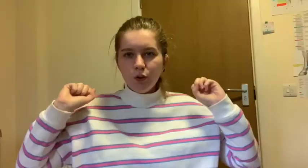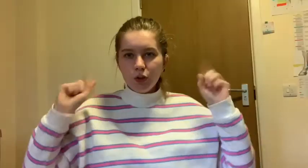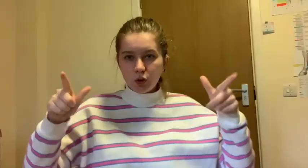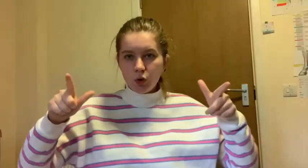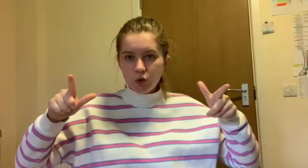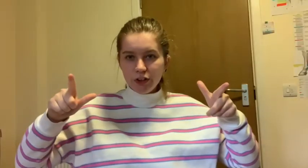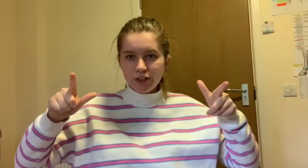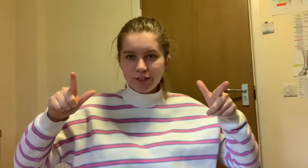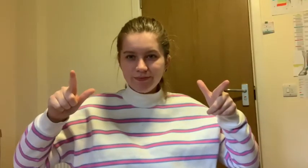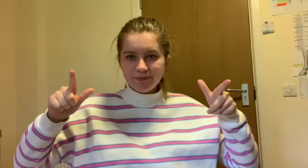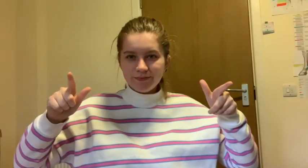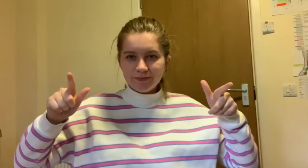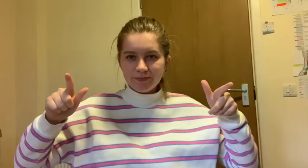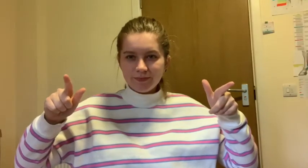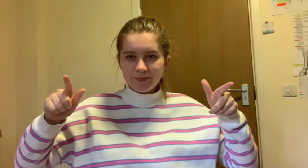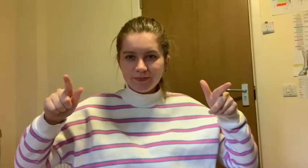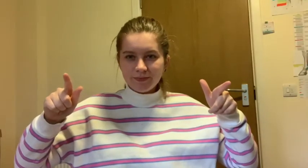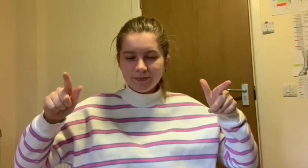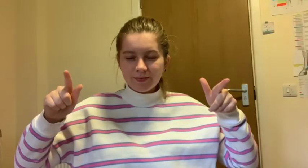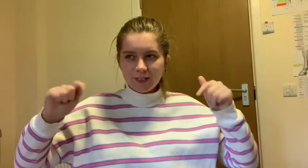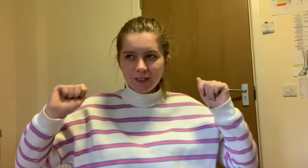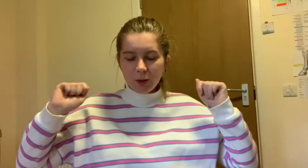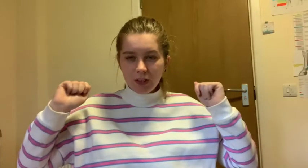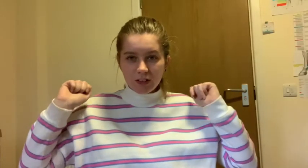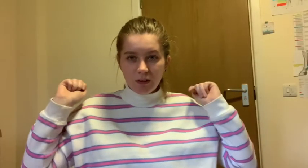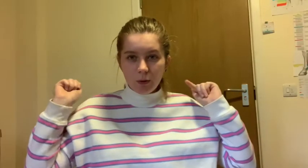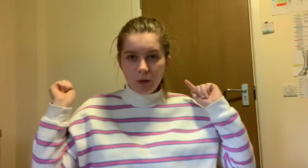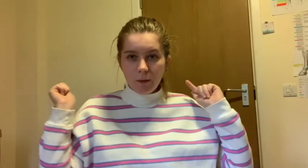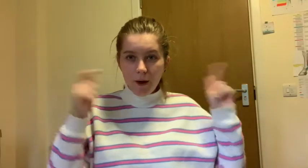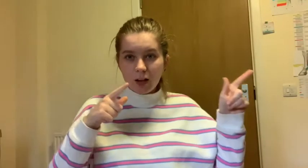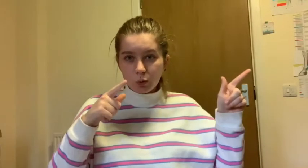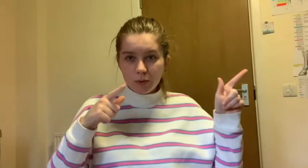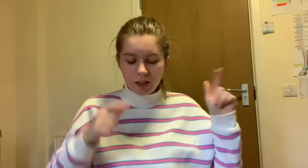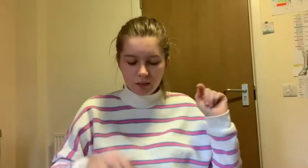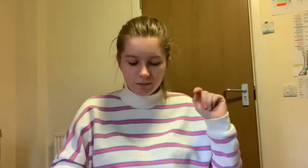So you got the chorus, so let's start from the actual beginning.